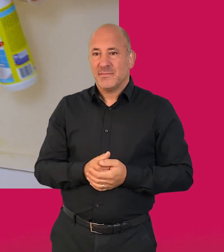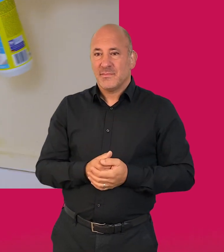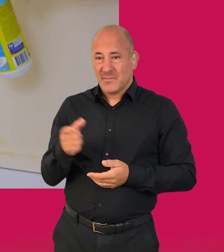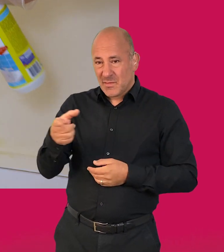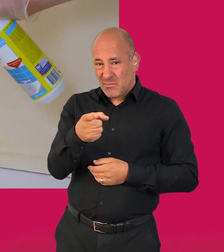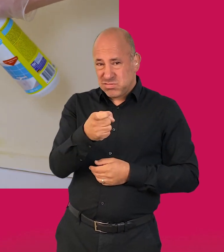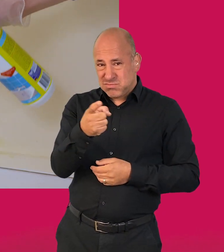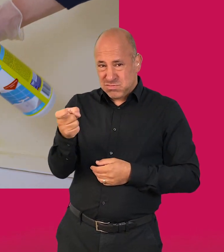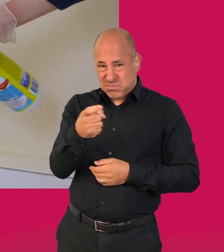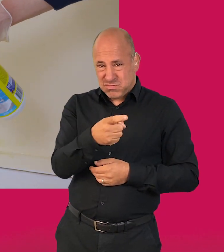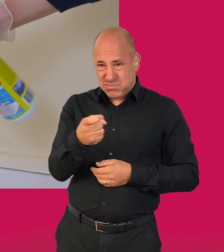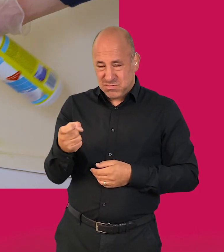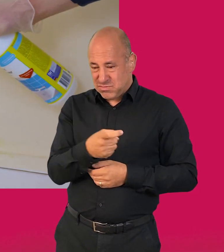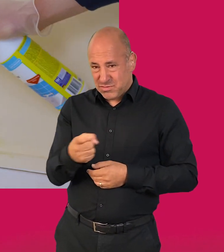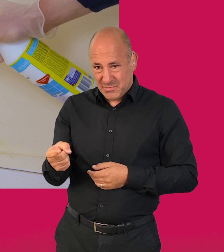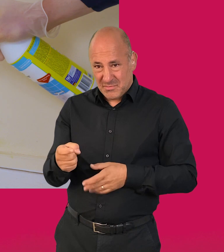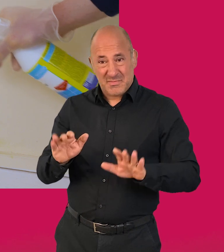Spray it onto the wall and let it dry.